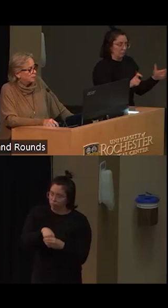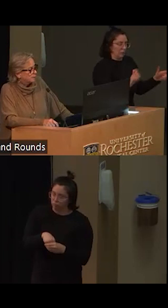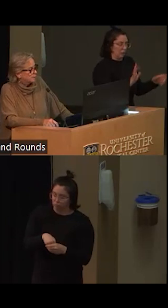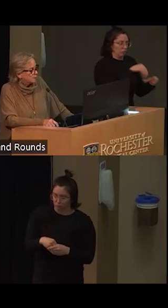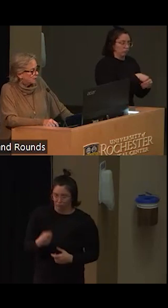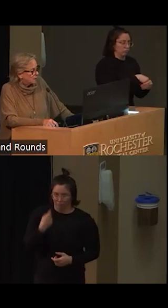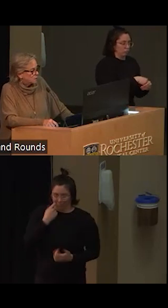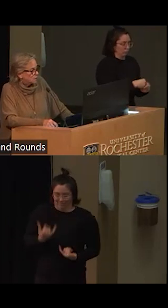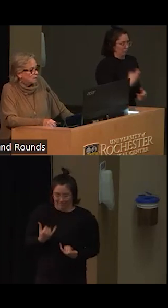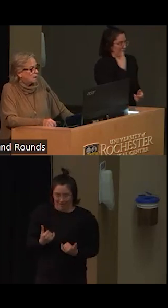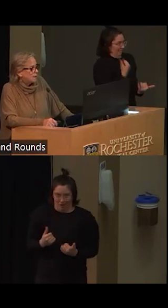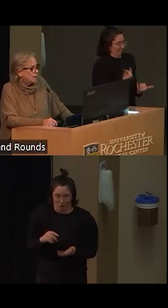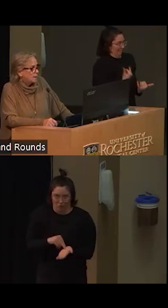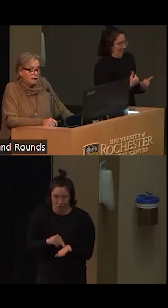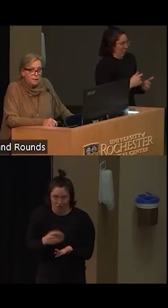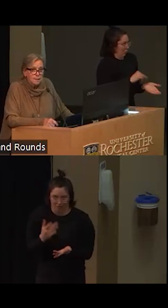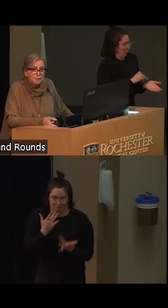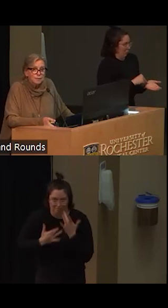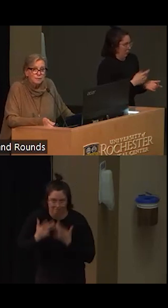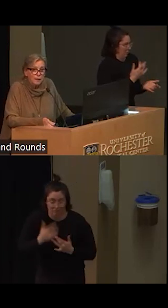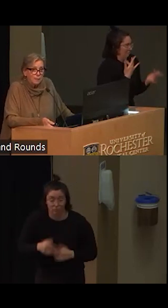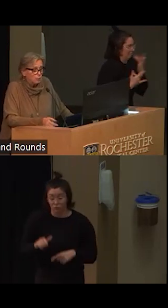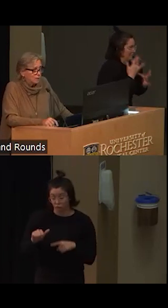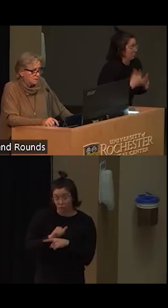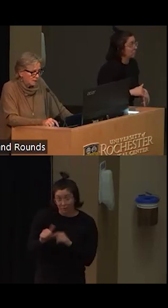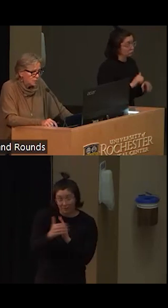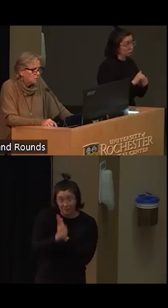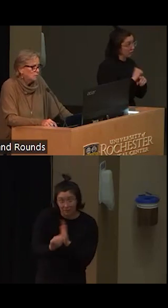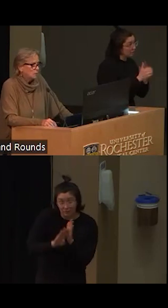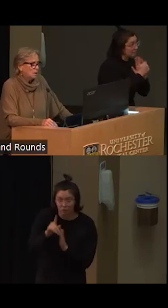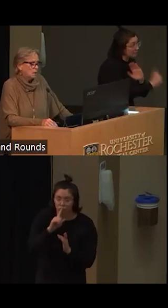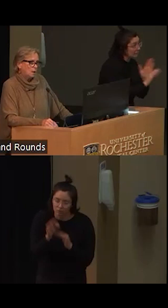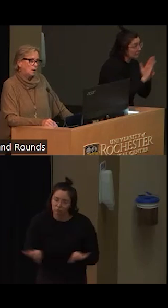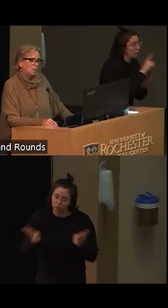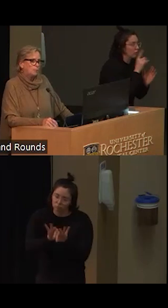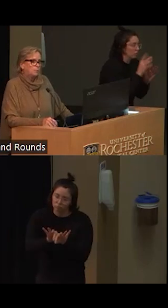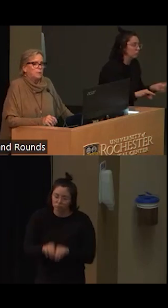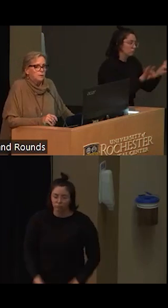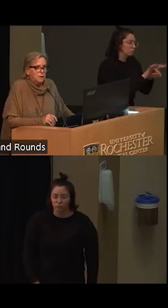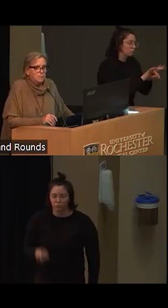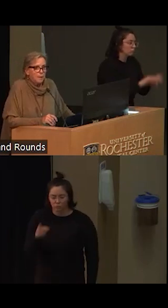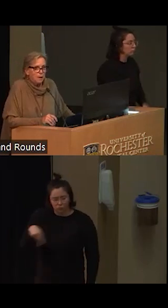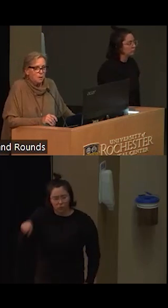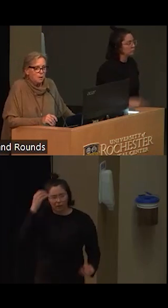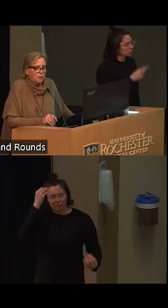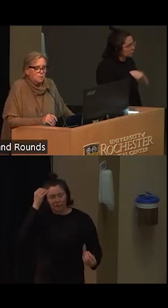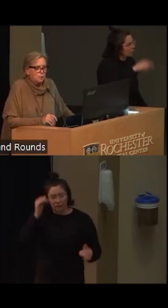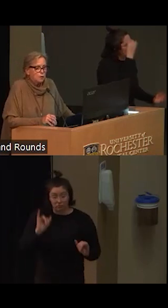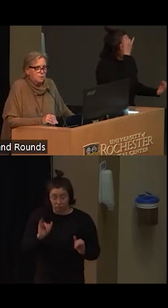current nursing shortage that training and skilled development was essential if you think about the